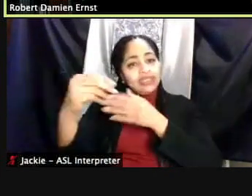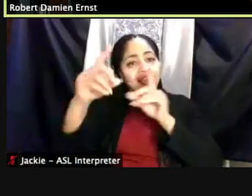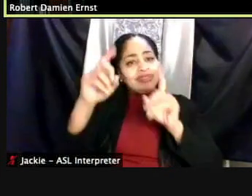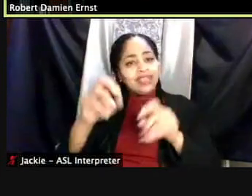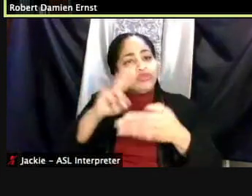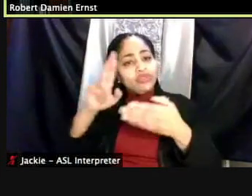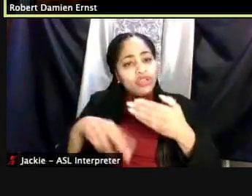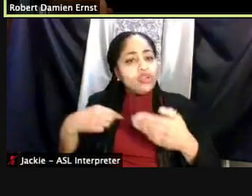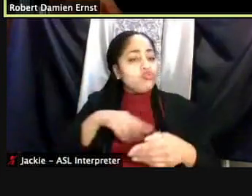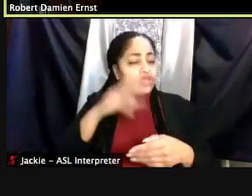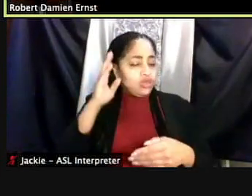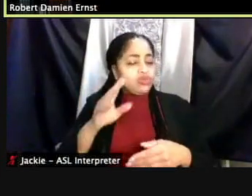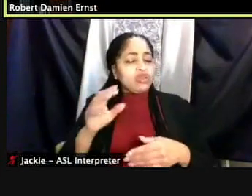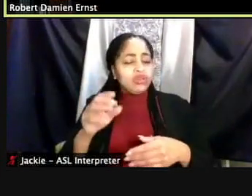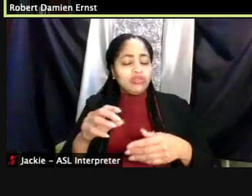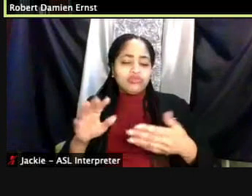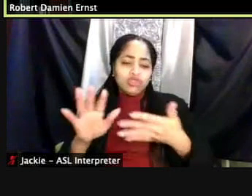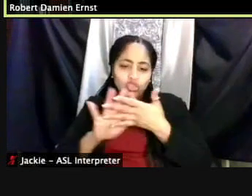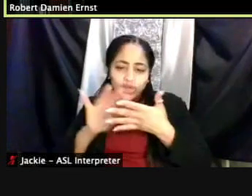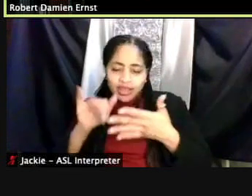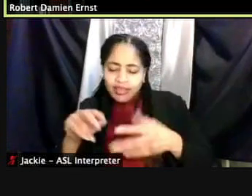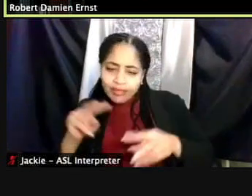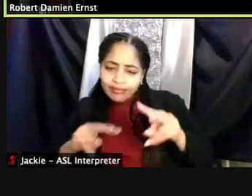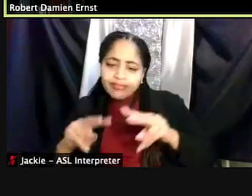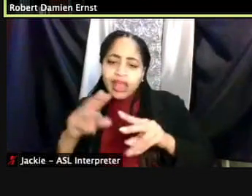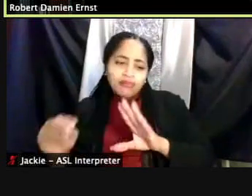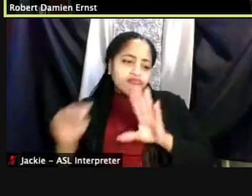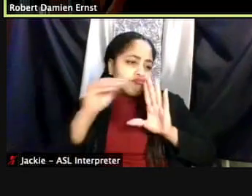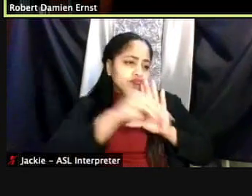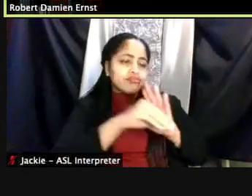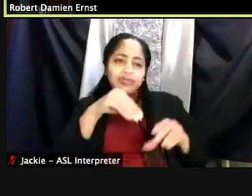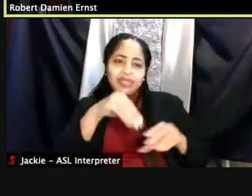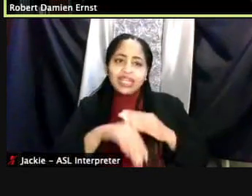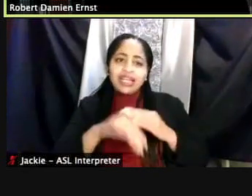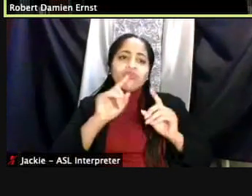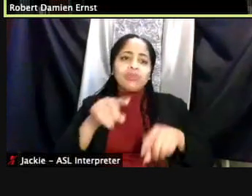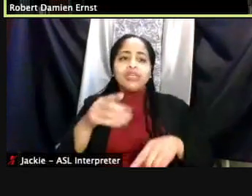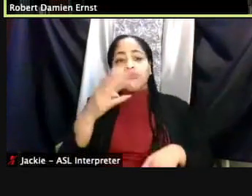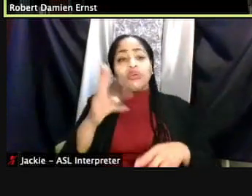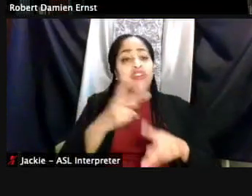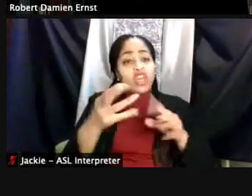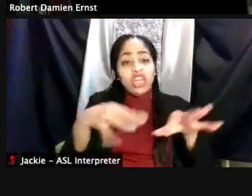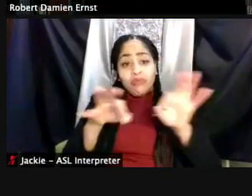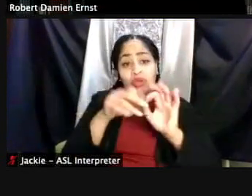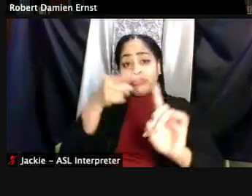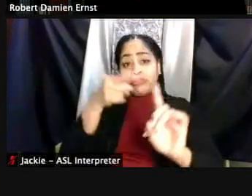And we'll screen that and then plug that into ResponsiBLUE. It's a very important part. Great, thanks.